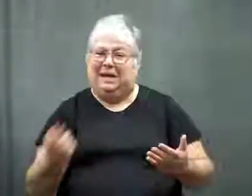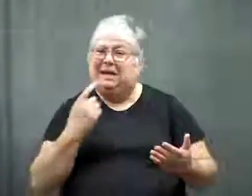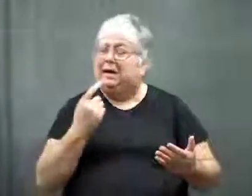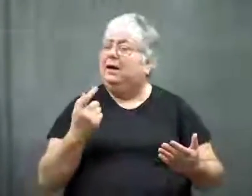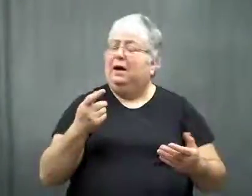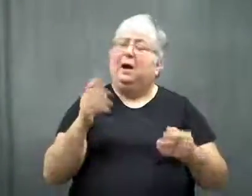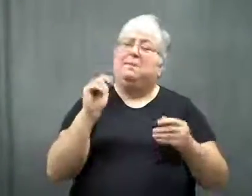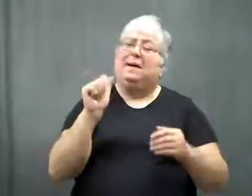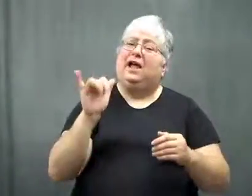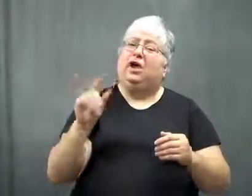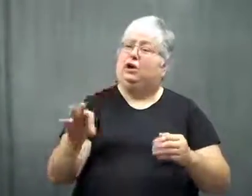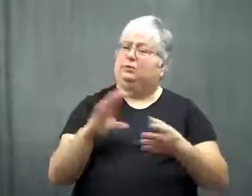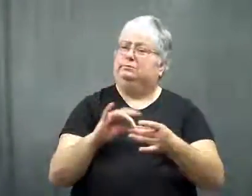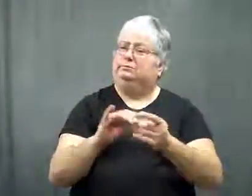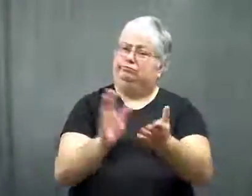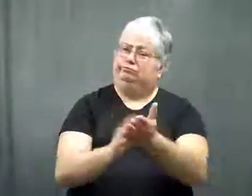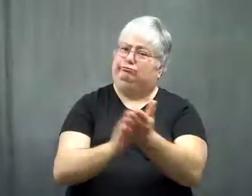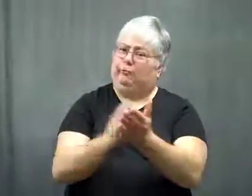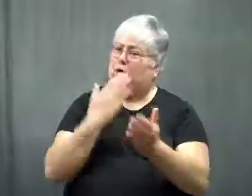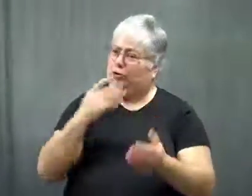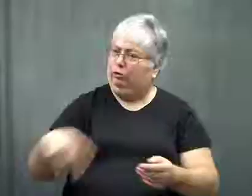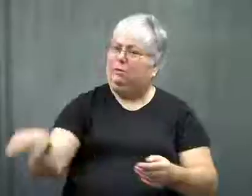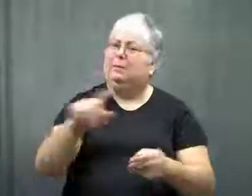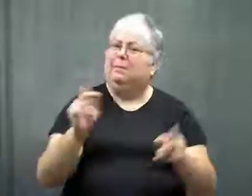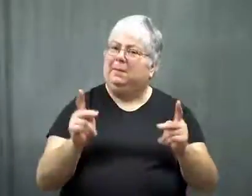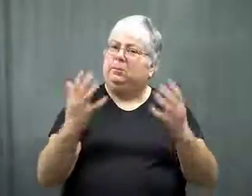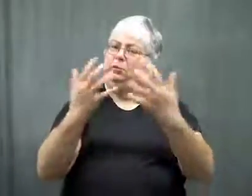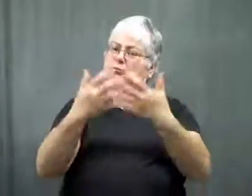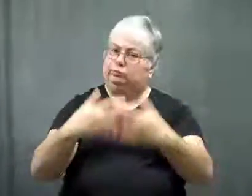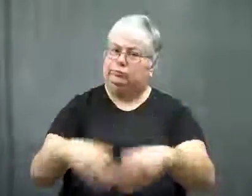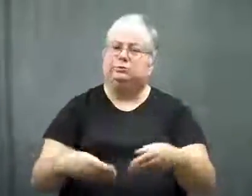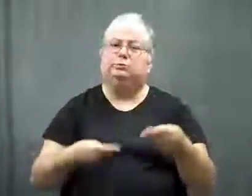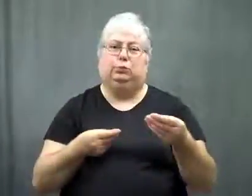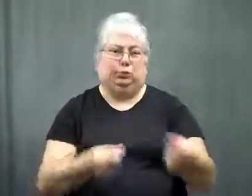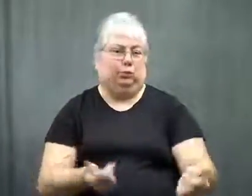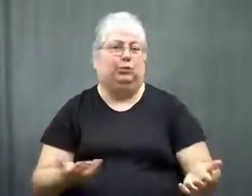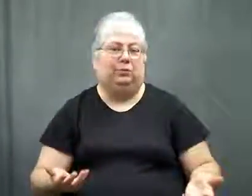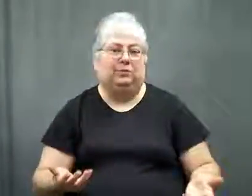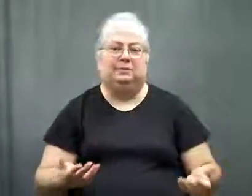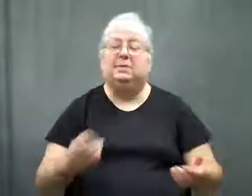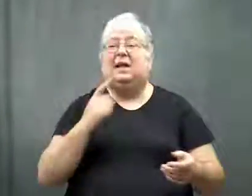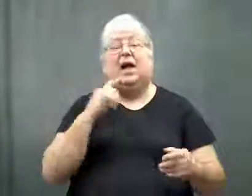The mayor praised the people for their cooperation.